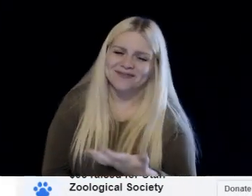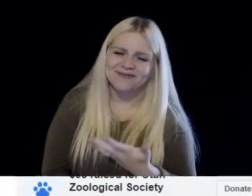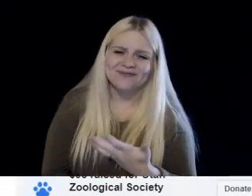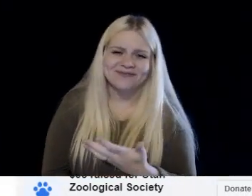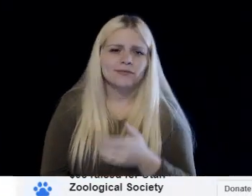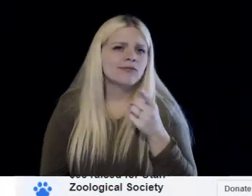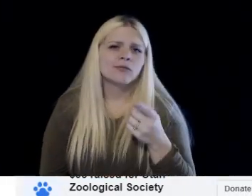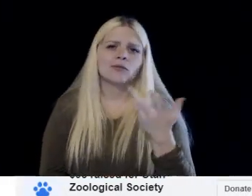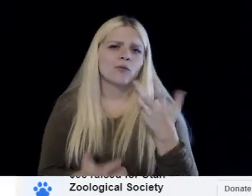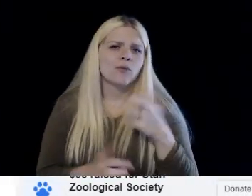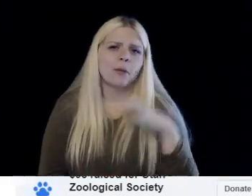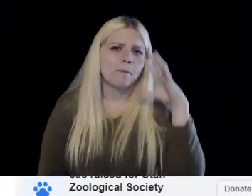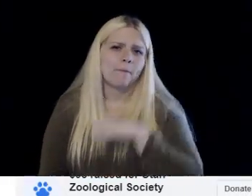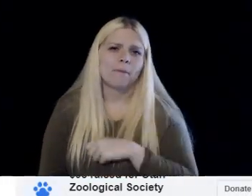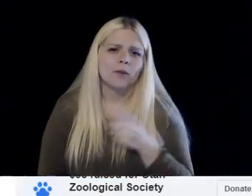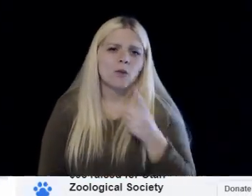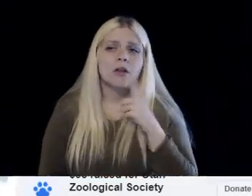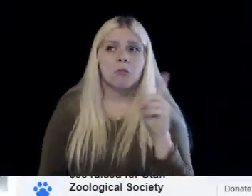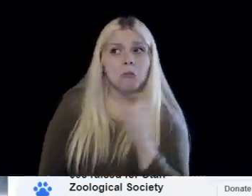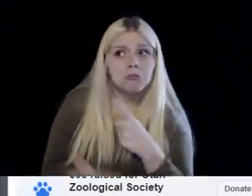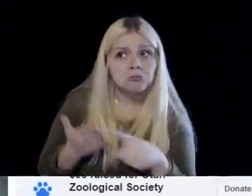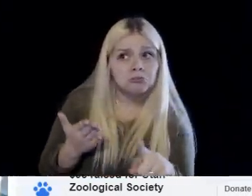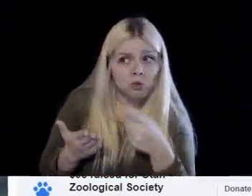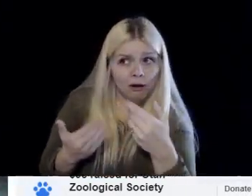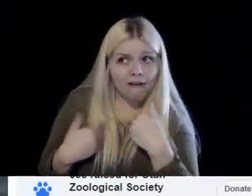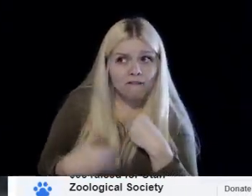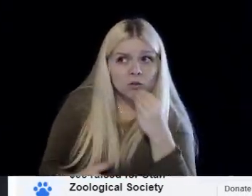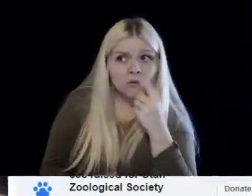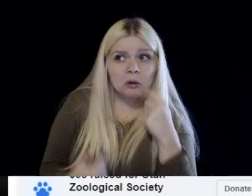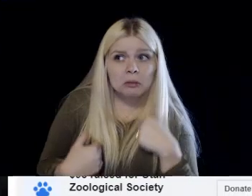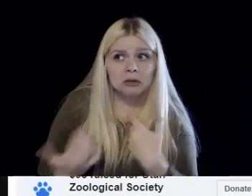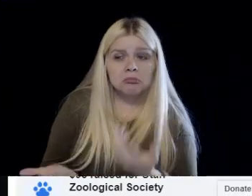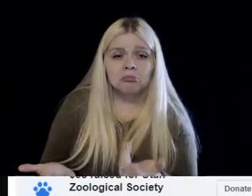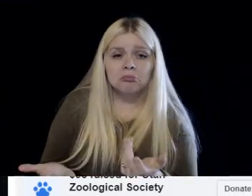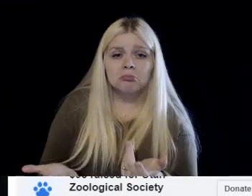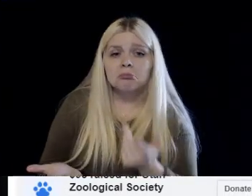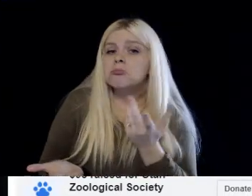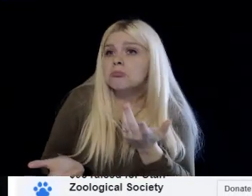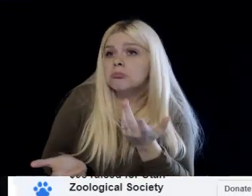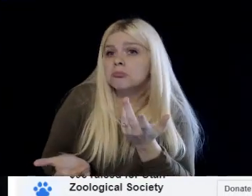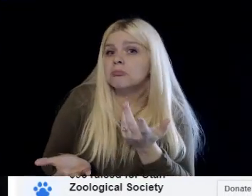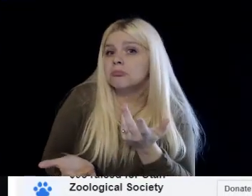so he always likes to check to make sure that like- "what if you just wanted to feed me? What if I just show up?"